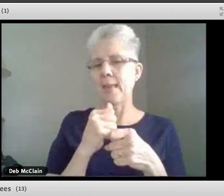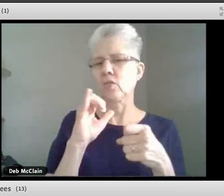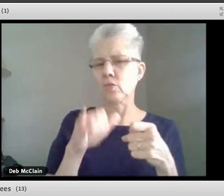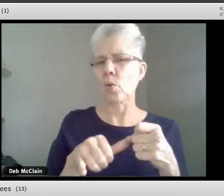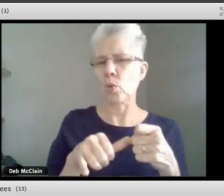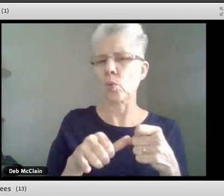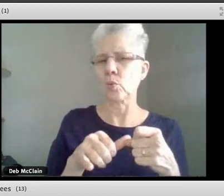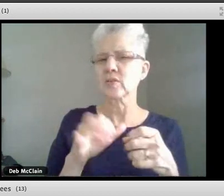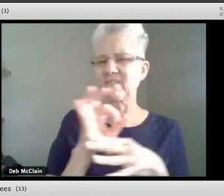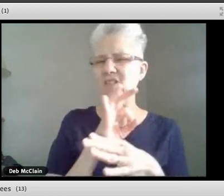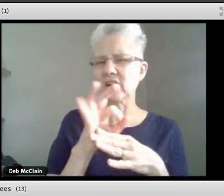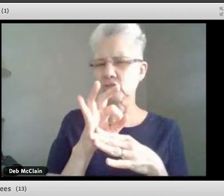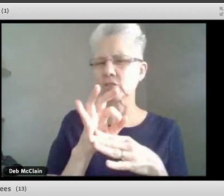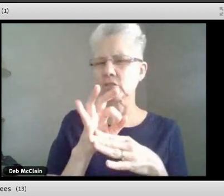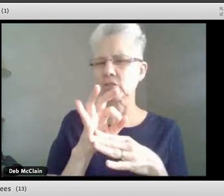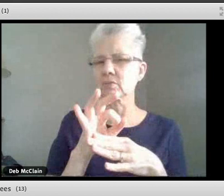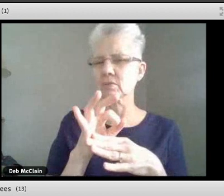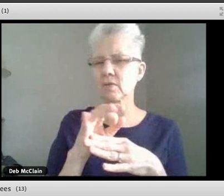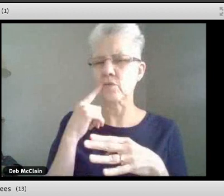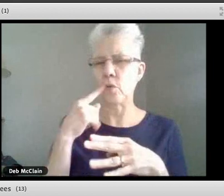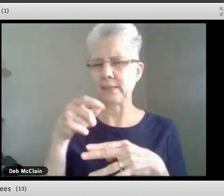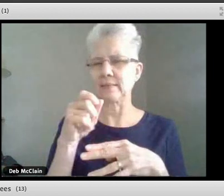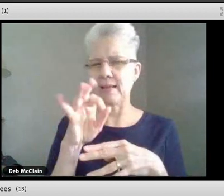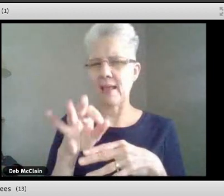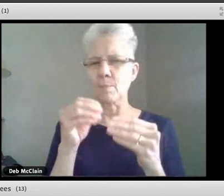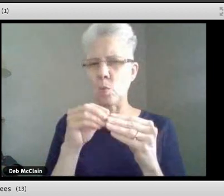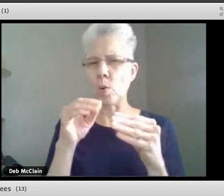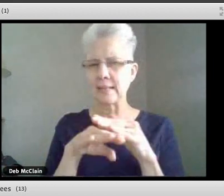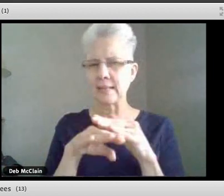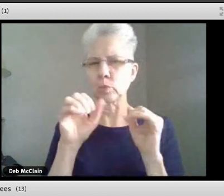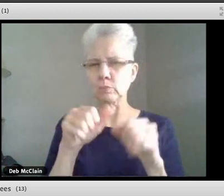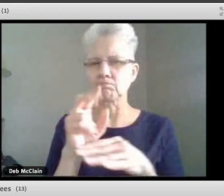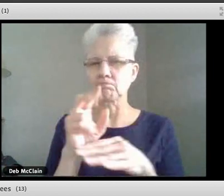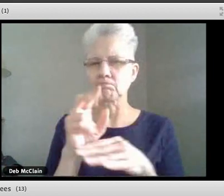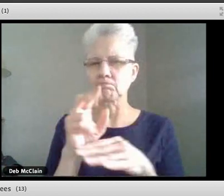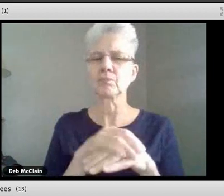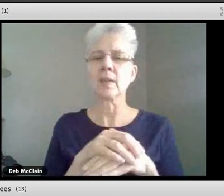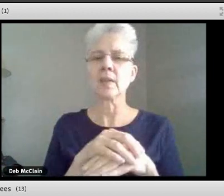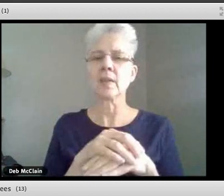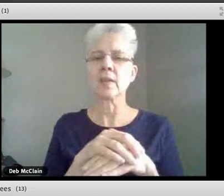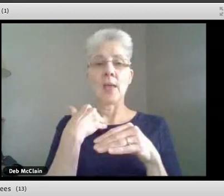Now, if you have the full PDF, what you can do is you can actually run it